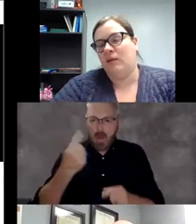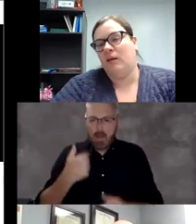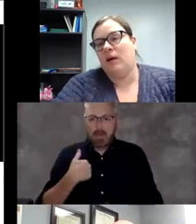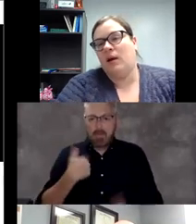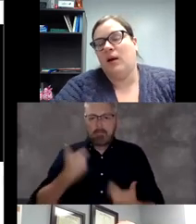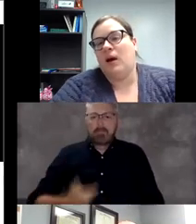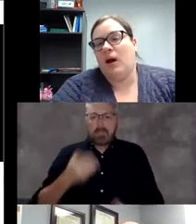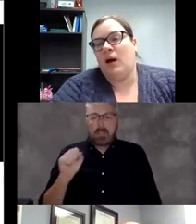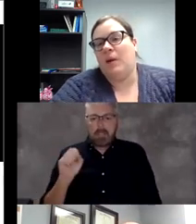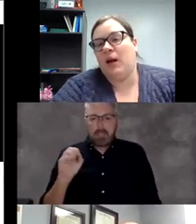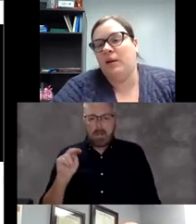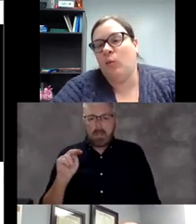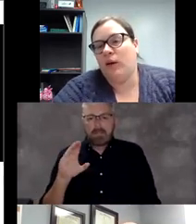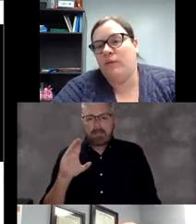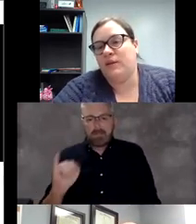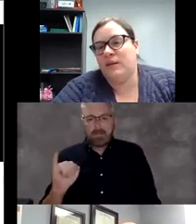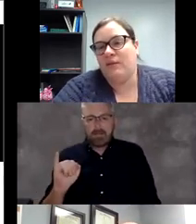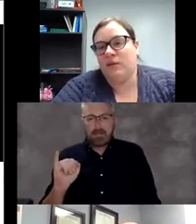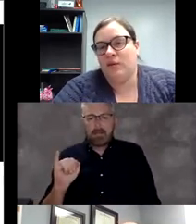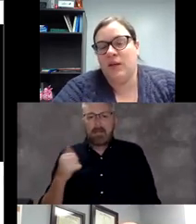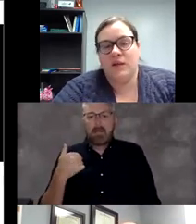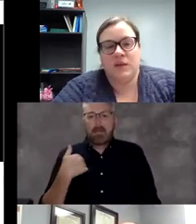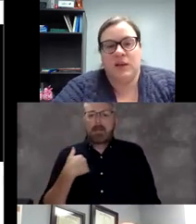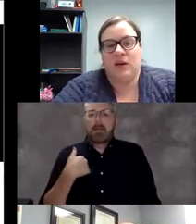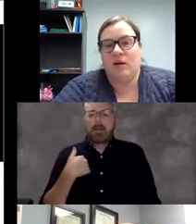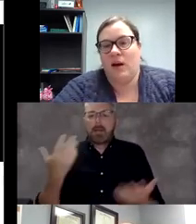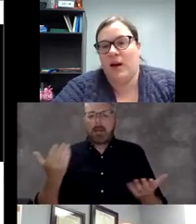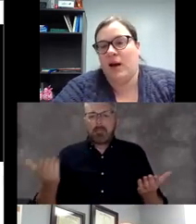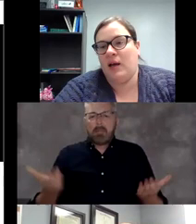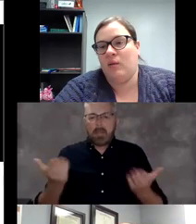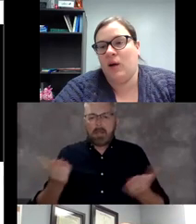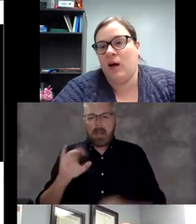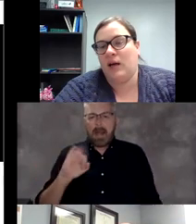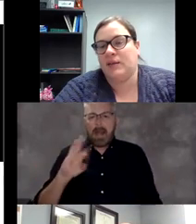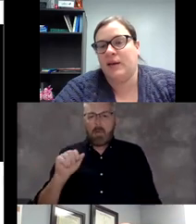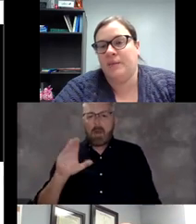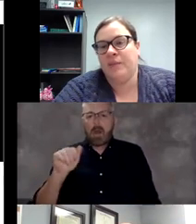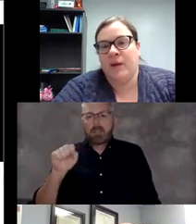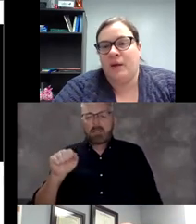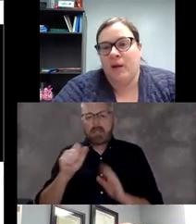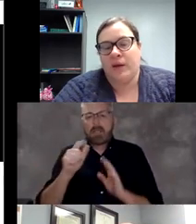I AM ONE OF THE STAFF ATTORNEYS HERE AT IOWACASA.